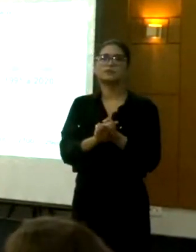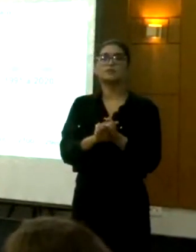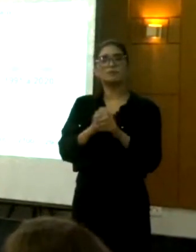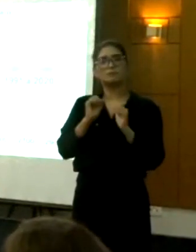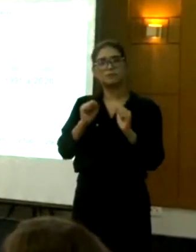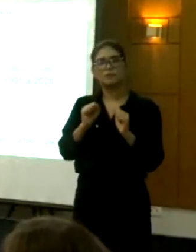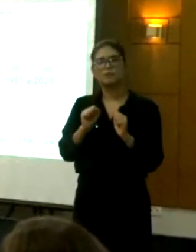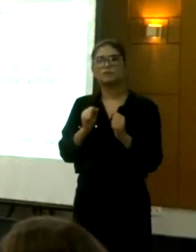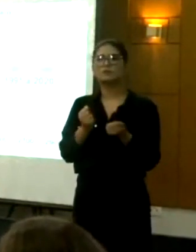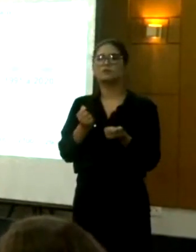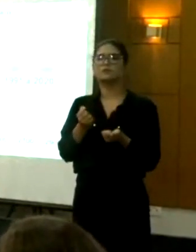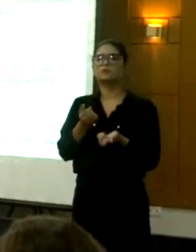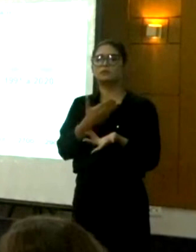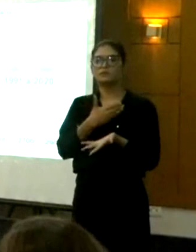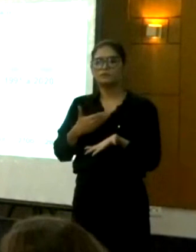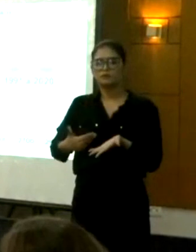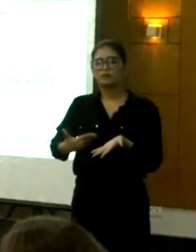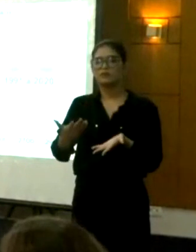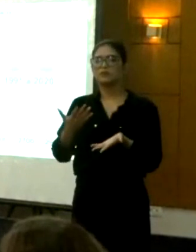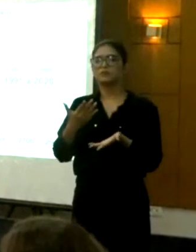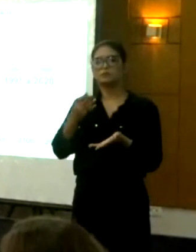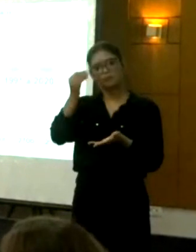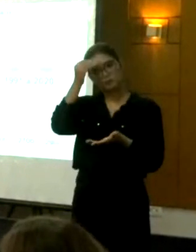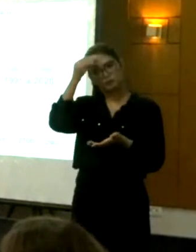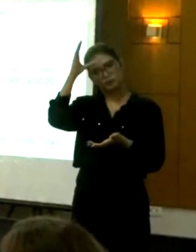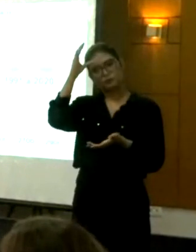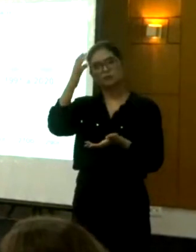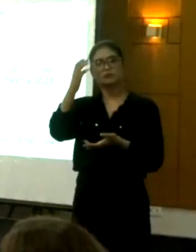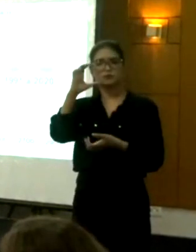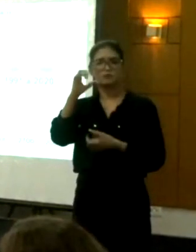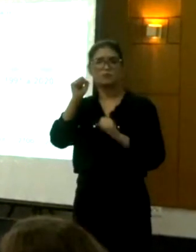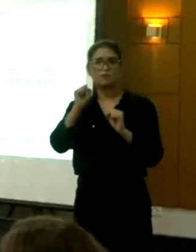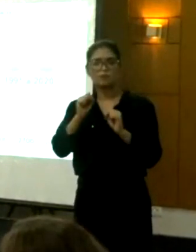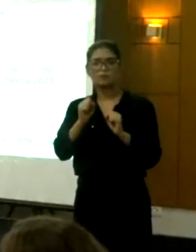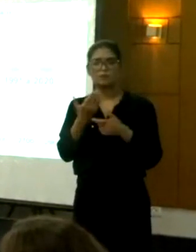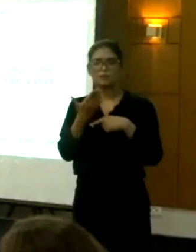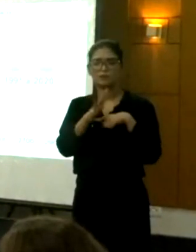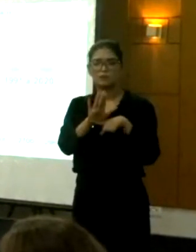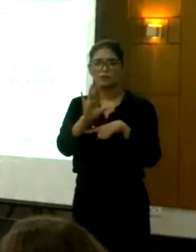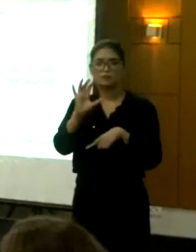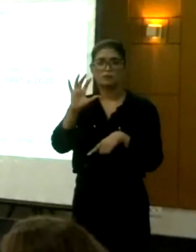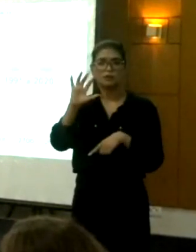scientific knowledge is there to be used and anyone who doesn't plan for this